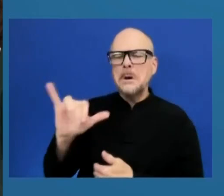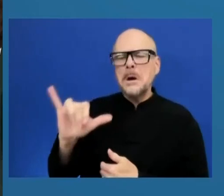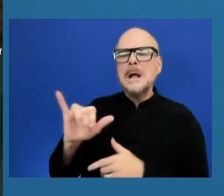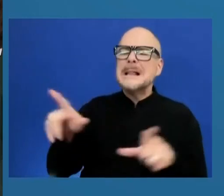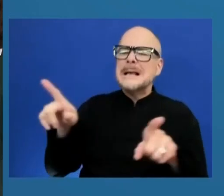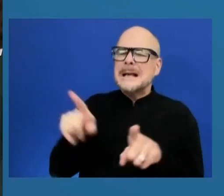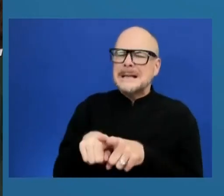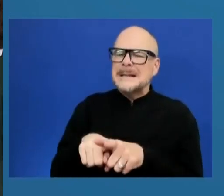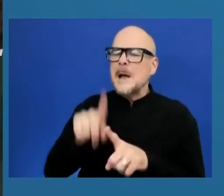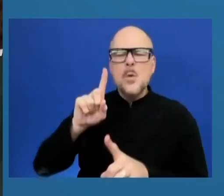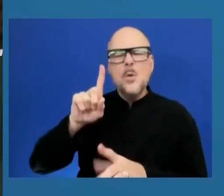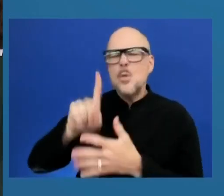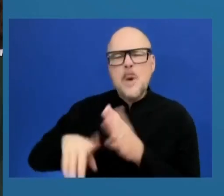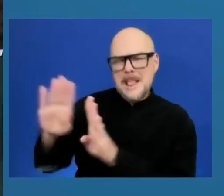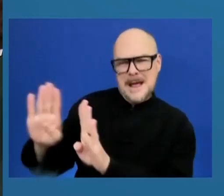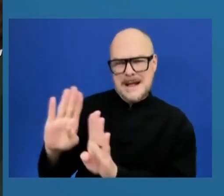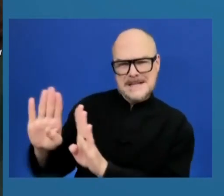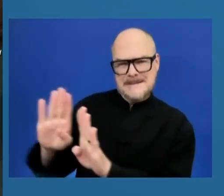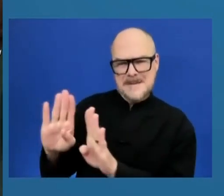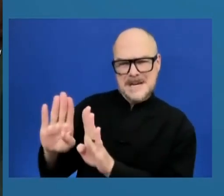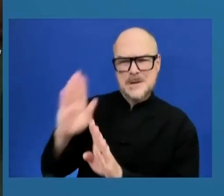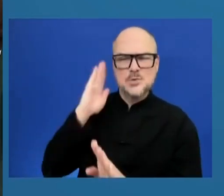some sort of state intervention. So this that type of thing,